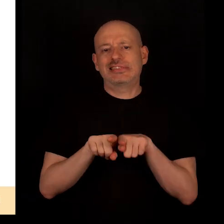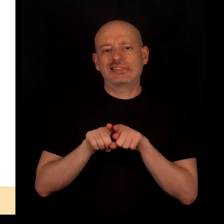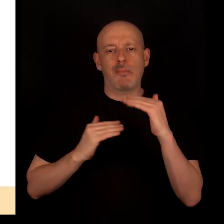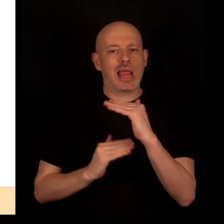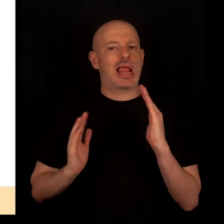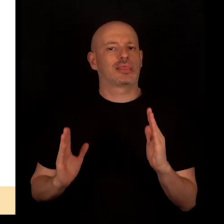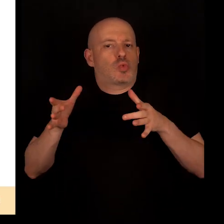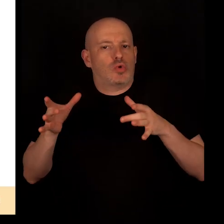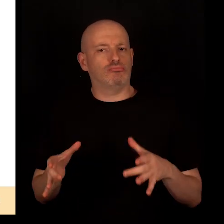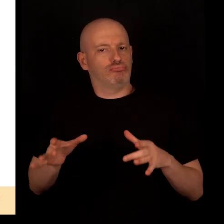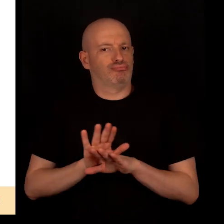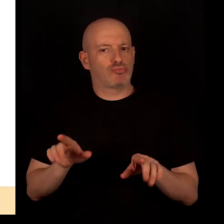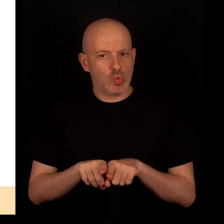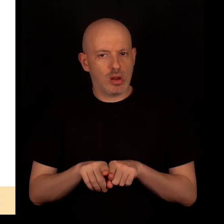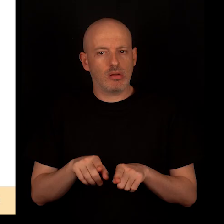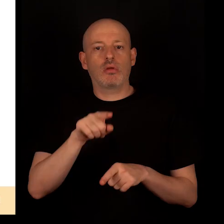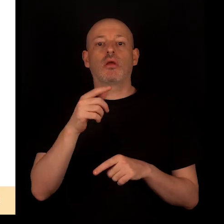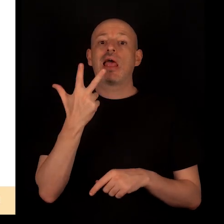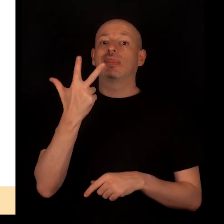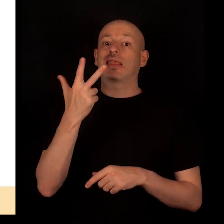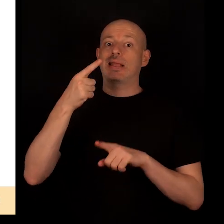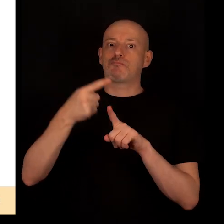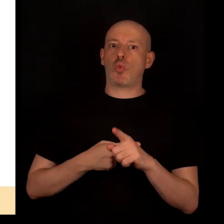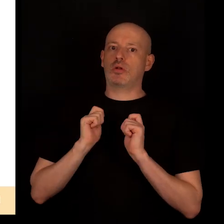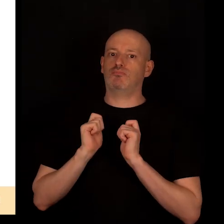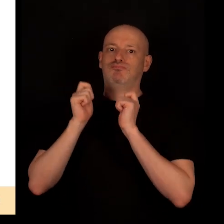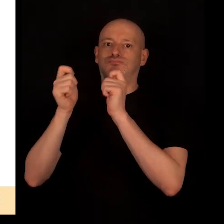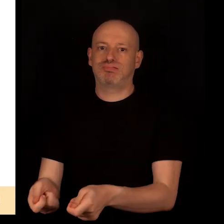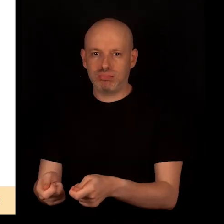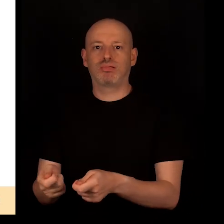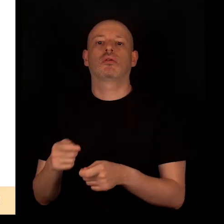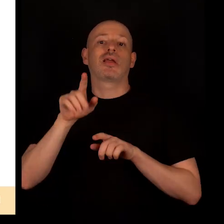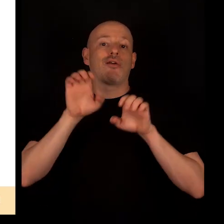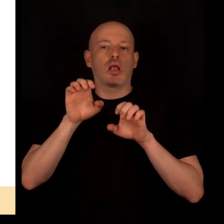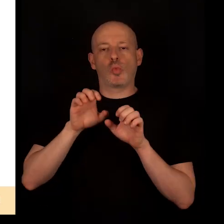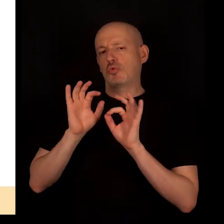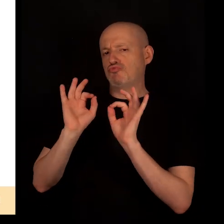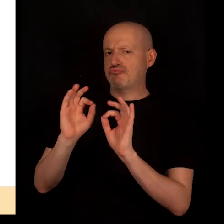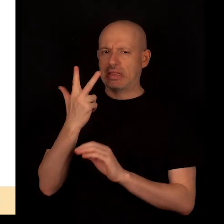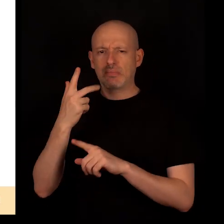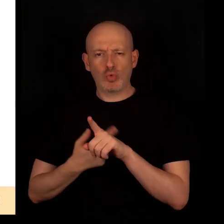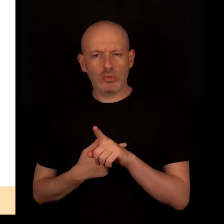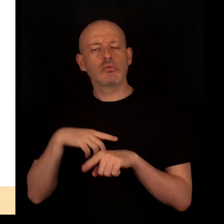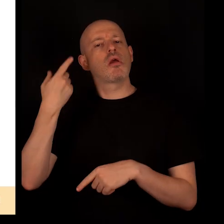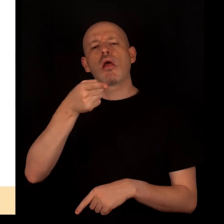but it should be in the same category. So you didn't apply for a 3-month residency. You are evaluated based on that.